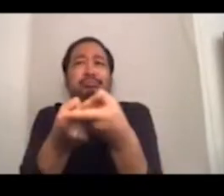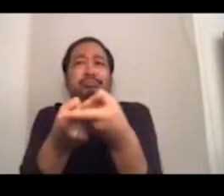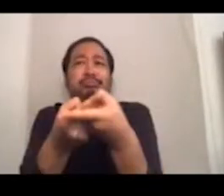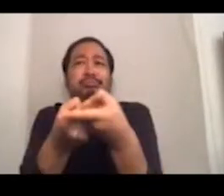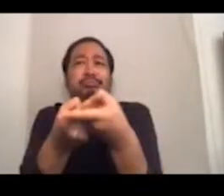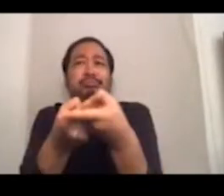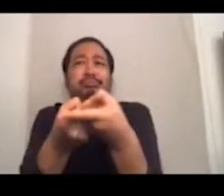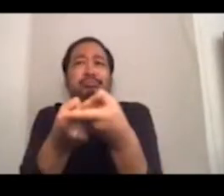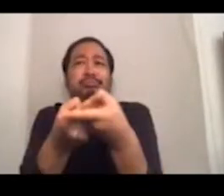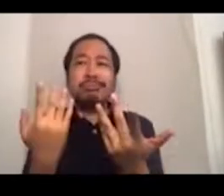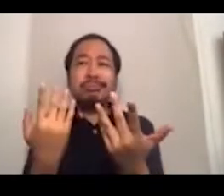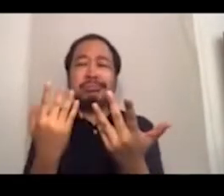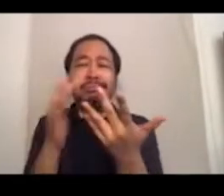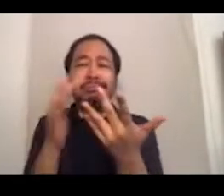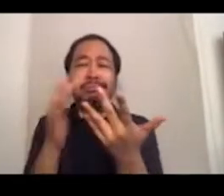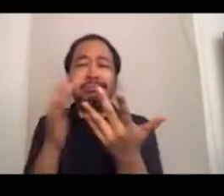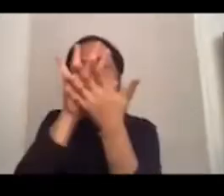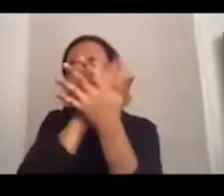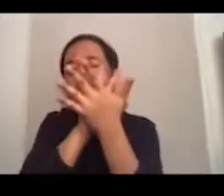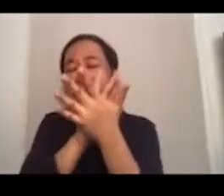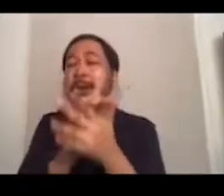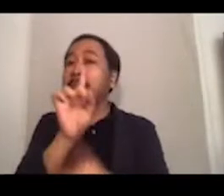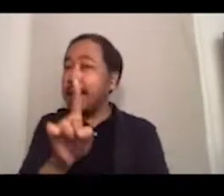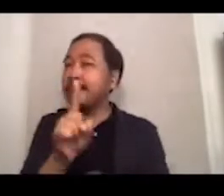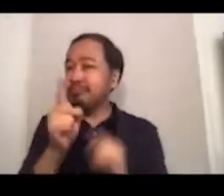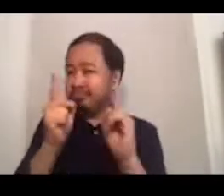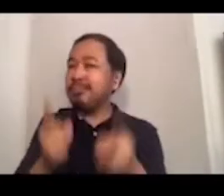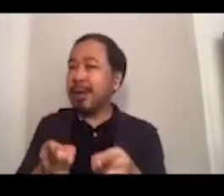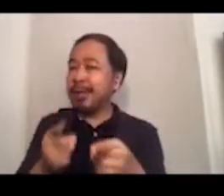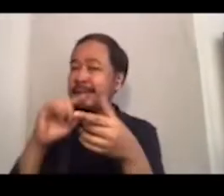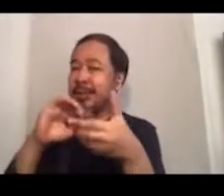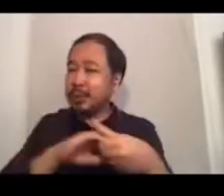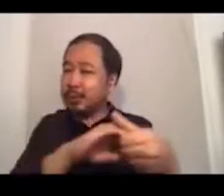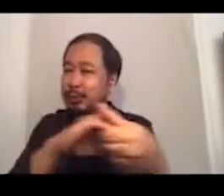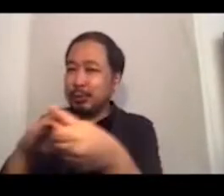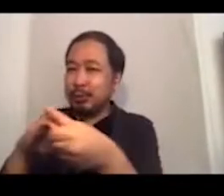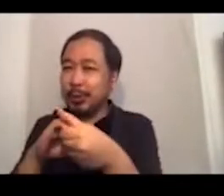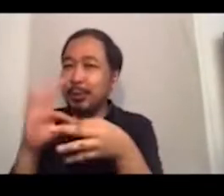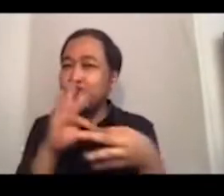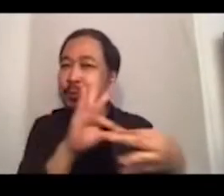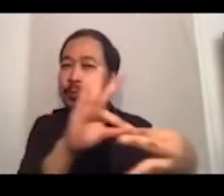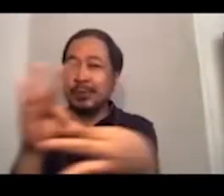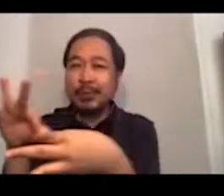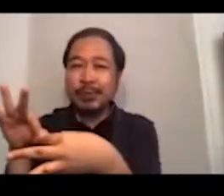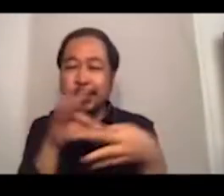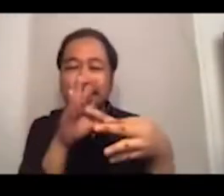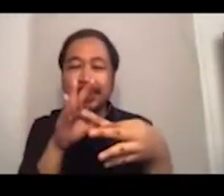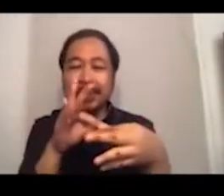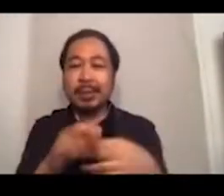everything will change, I believe, as a result of this pandemic.